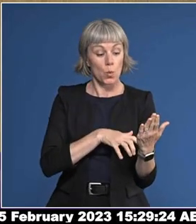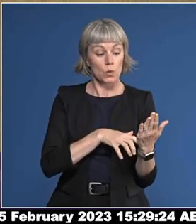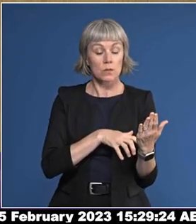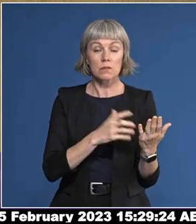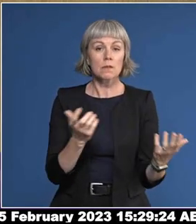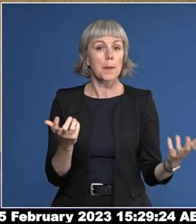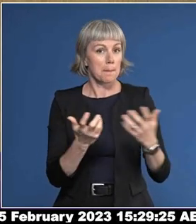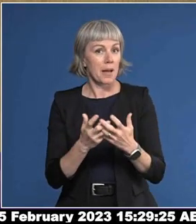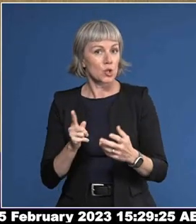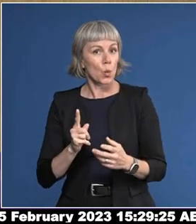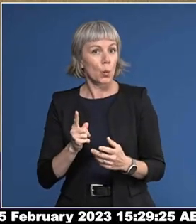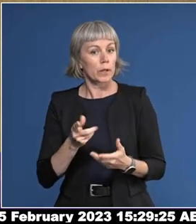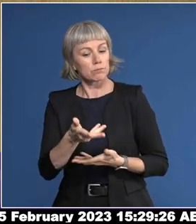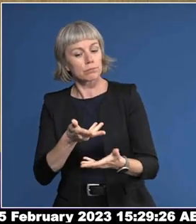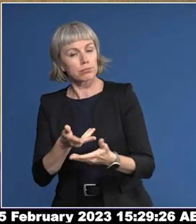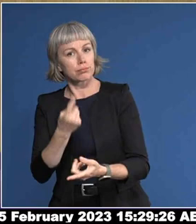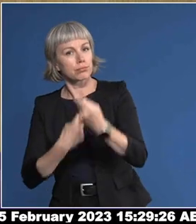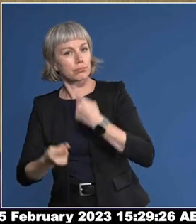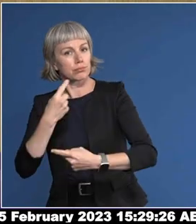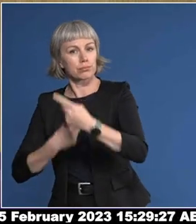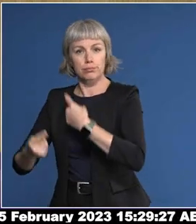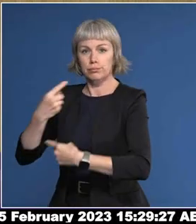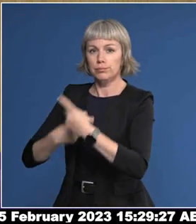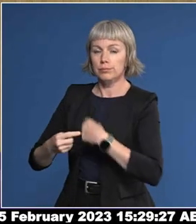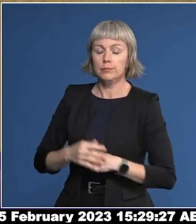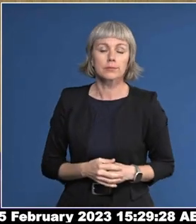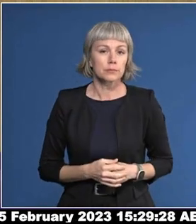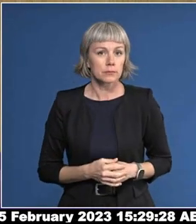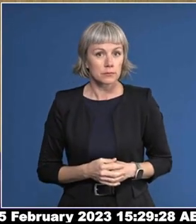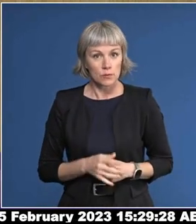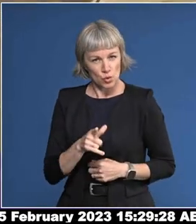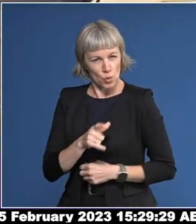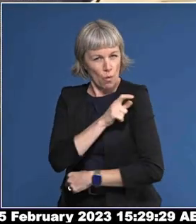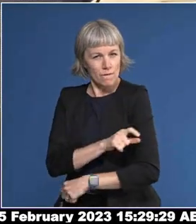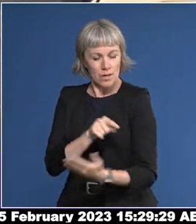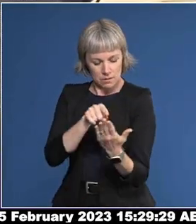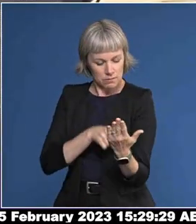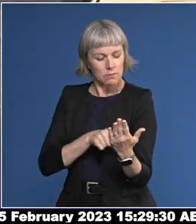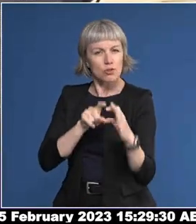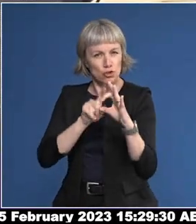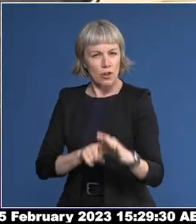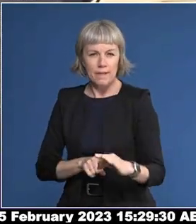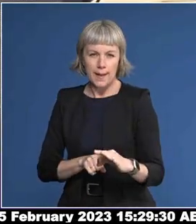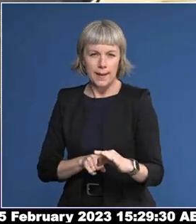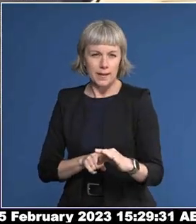So you are confident in the results of that survey, notwithstanding the small sample size relative to your overall membership?